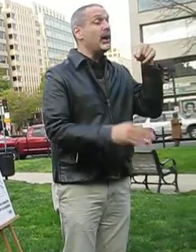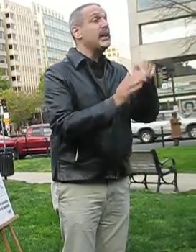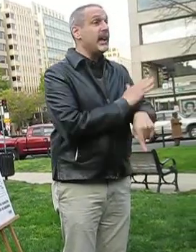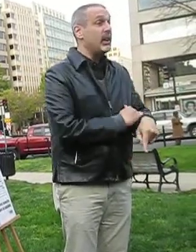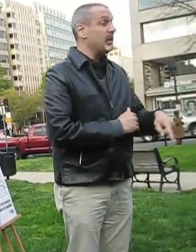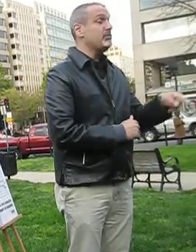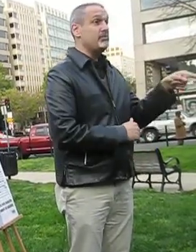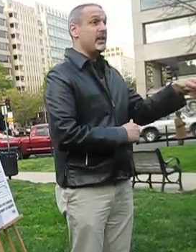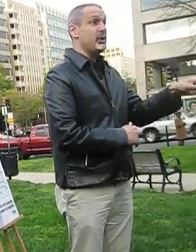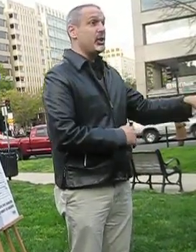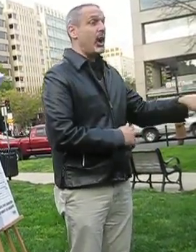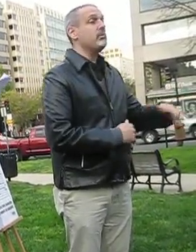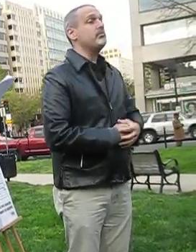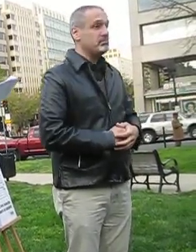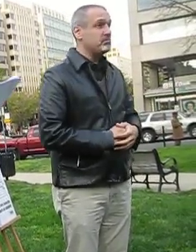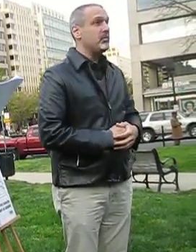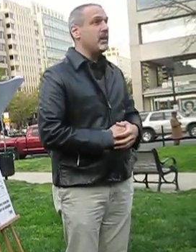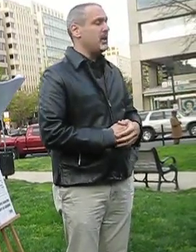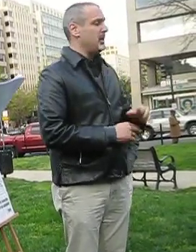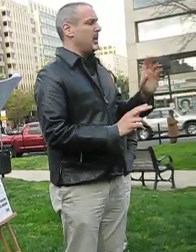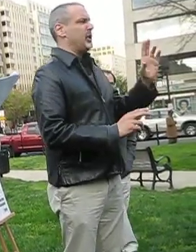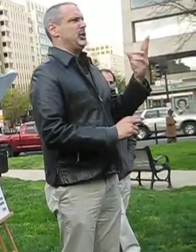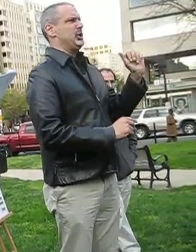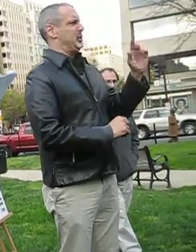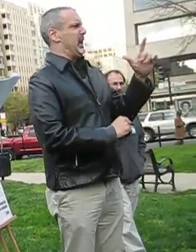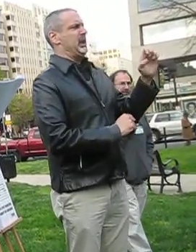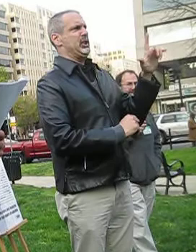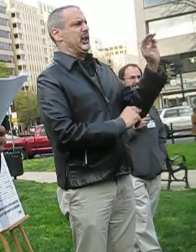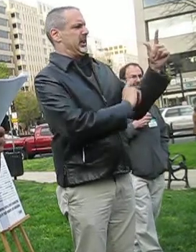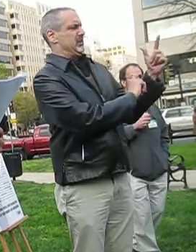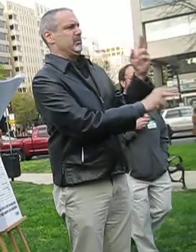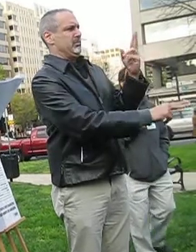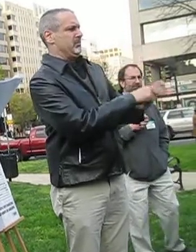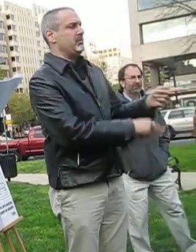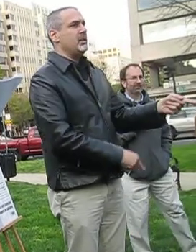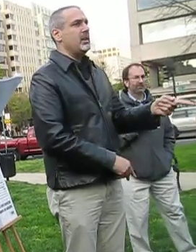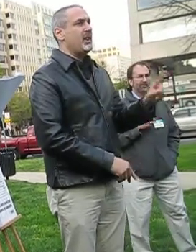Such a changeling child is only a piece of flesh